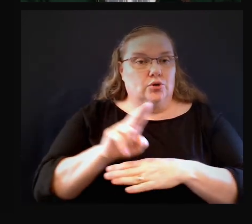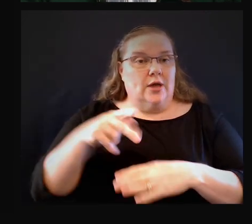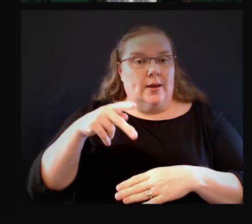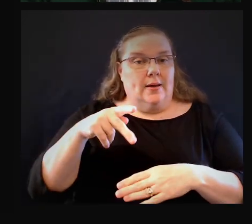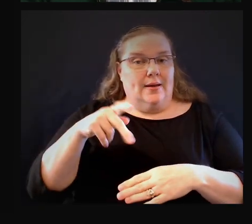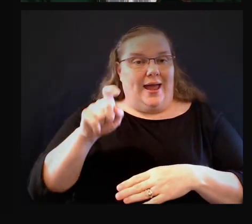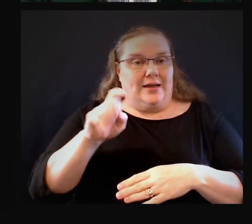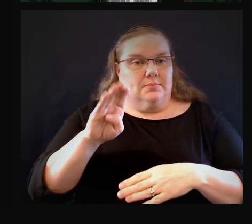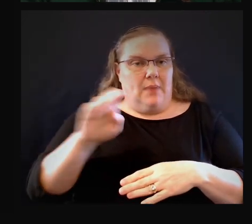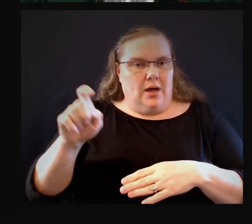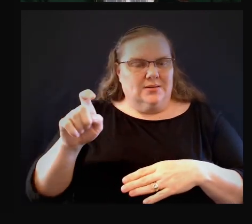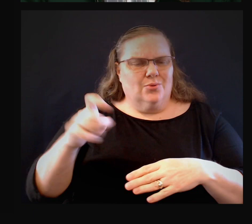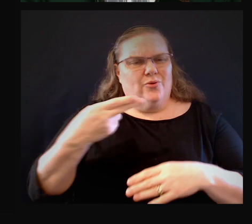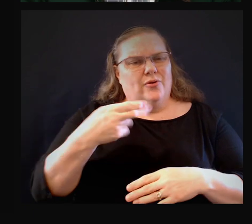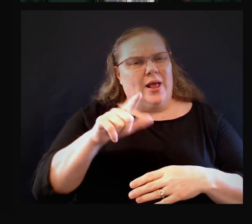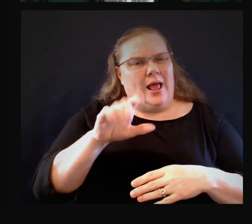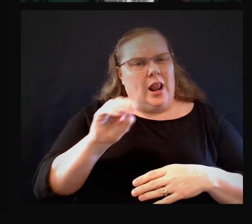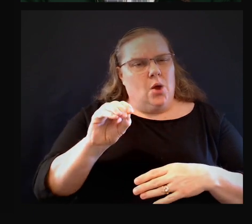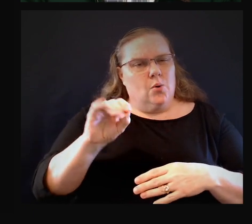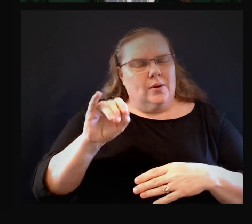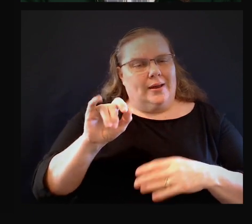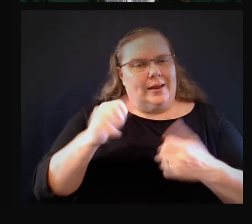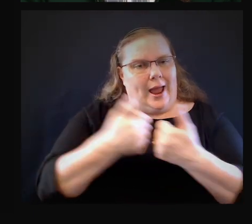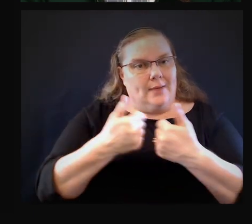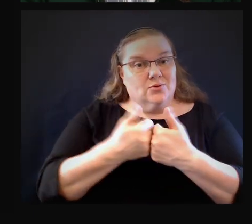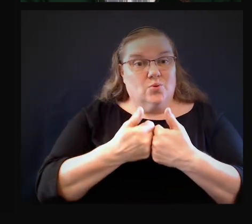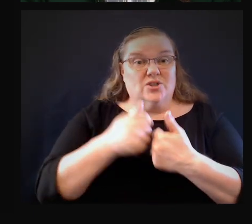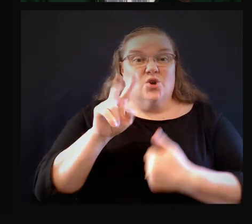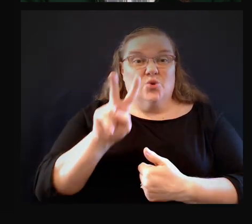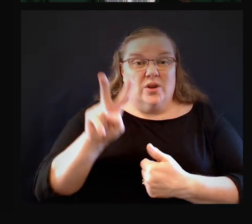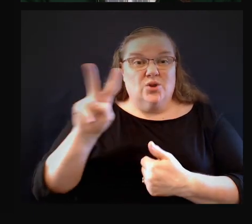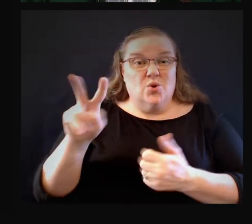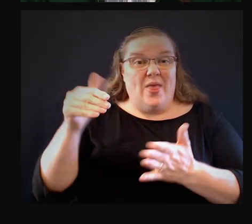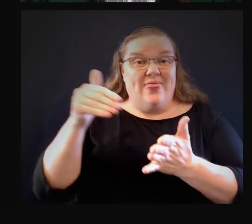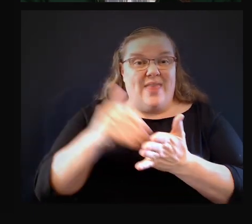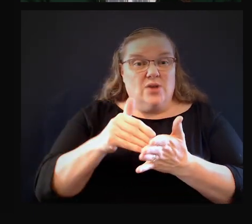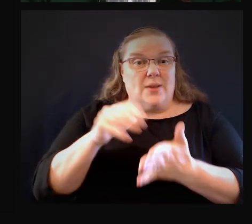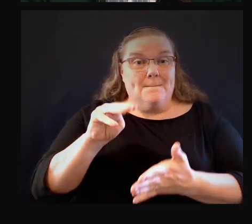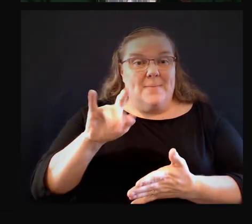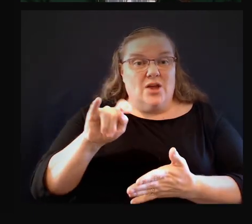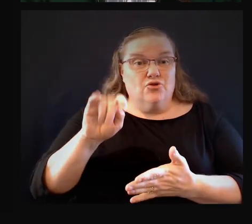generated approximately 22,000 metric tons of CO2 in 2022.